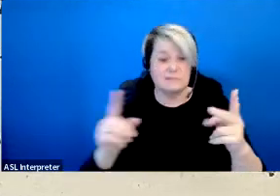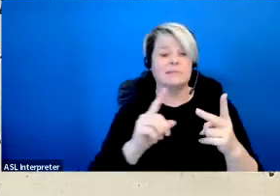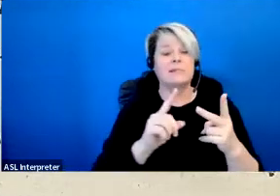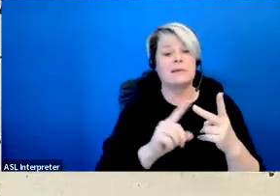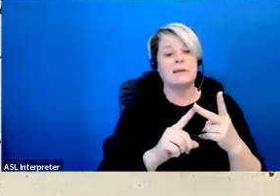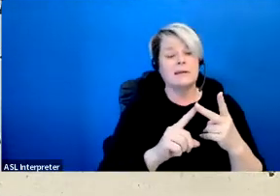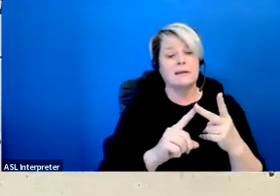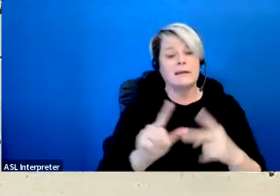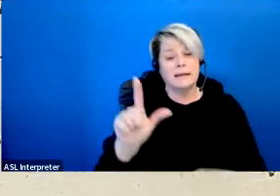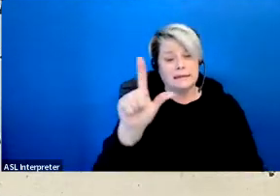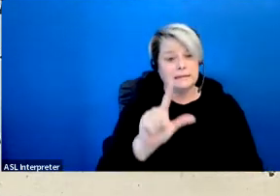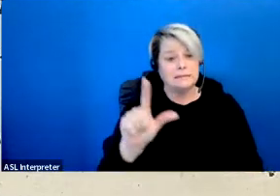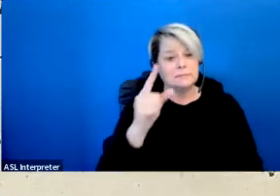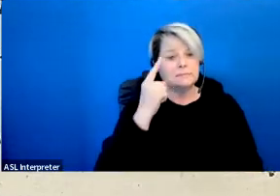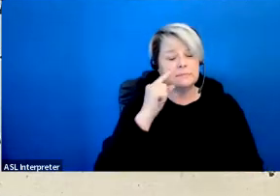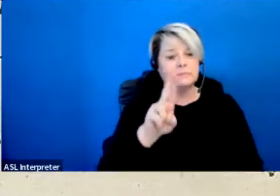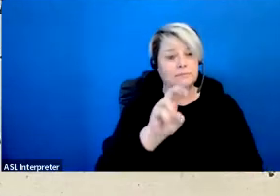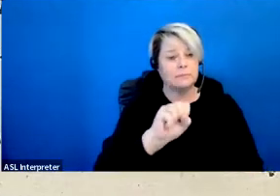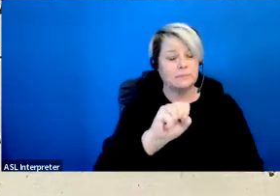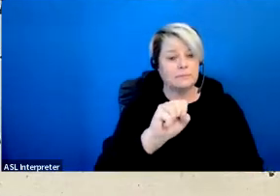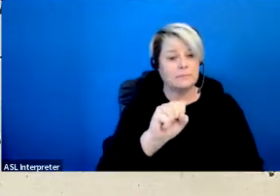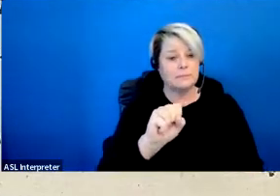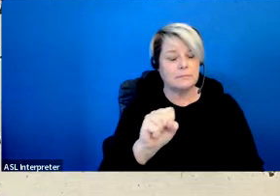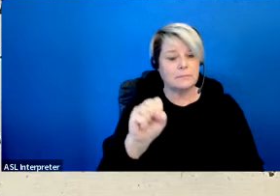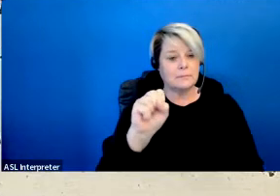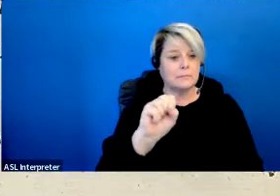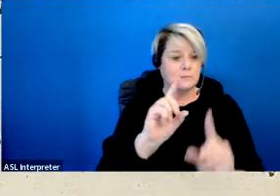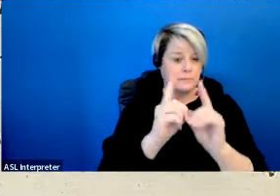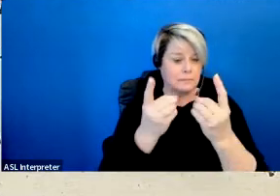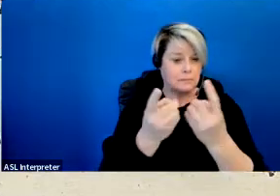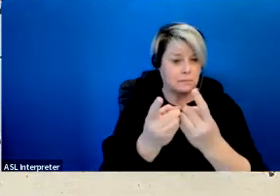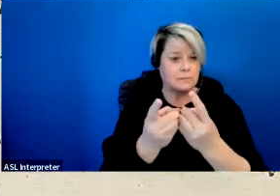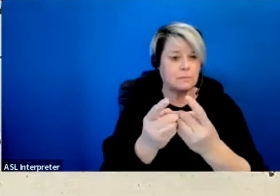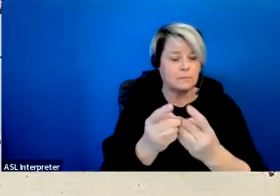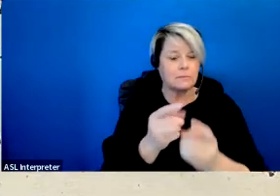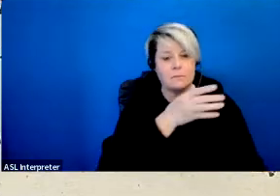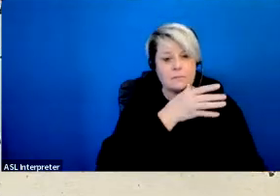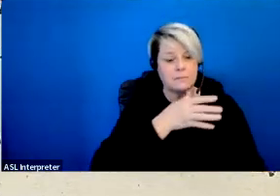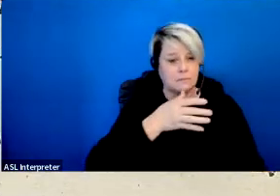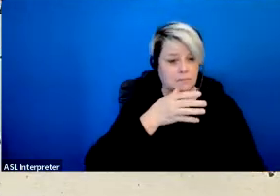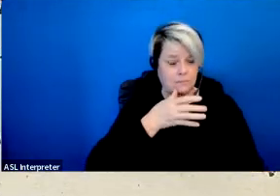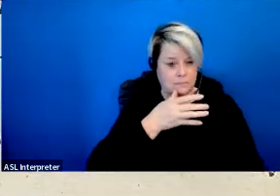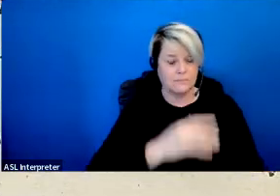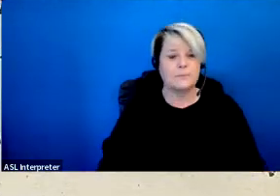miles of stacks and is the library of the United States Department of Agriculture. So today,